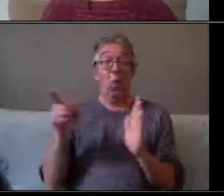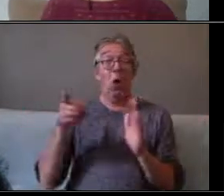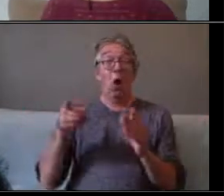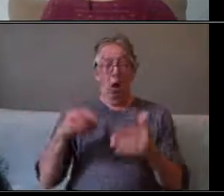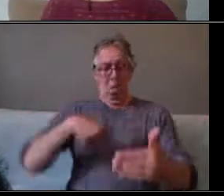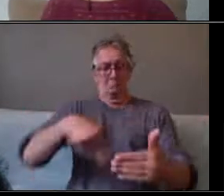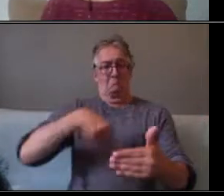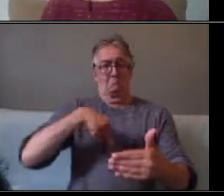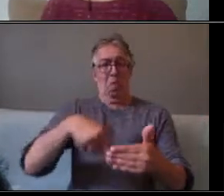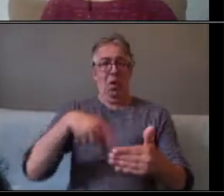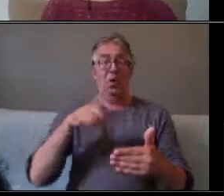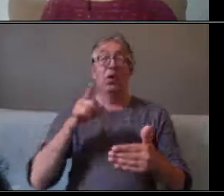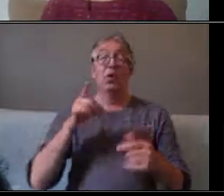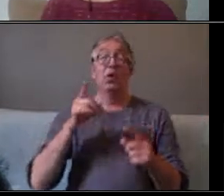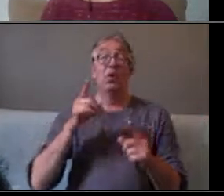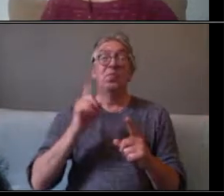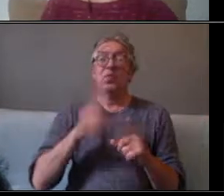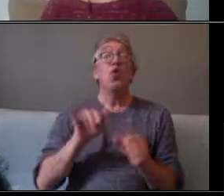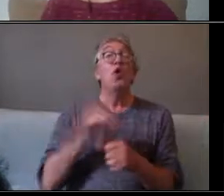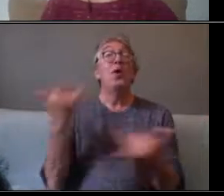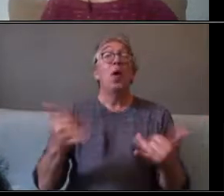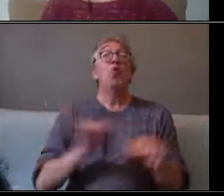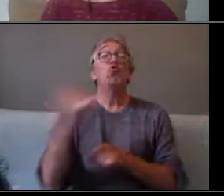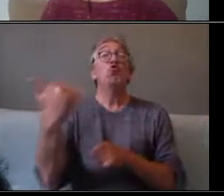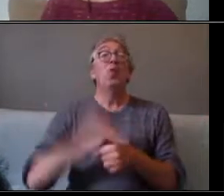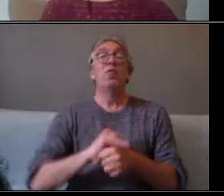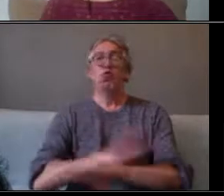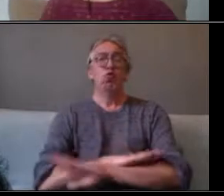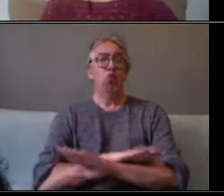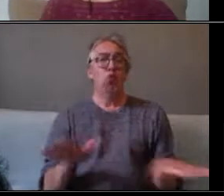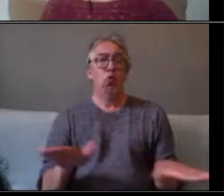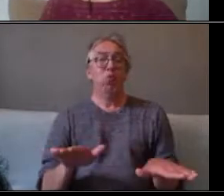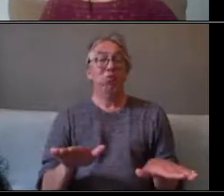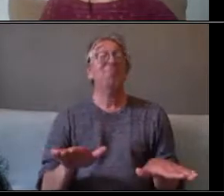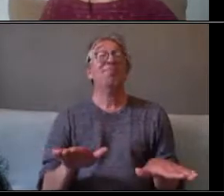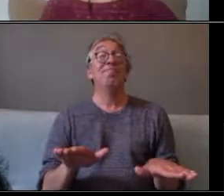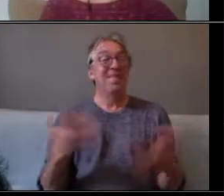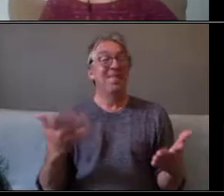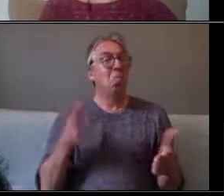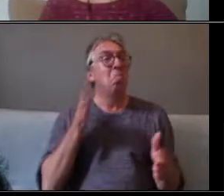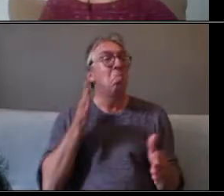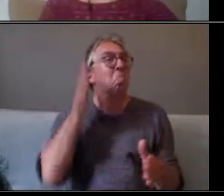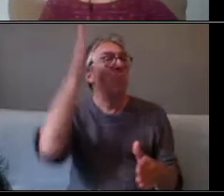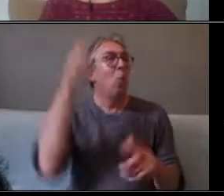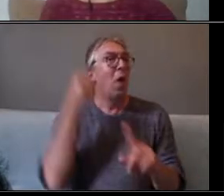About the travel restrictions. The volunteers came back home in March.